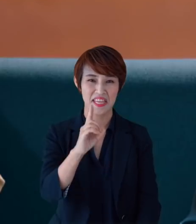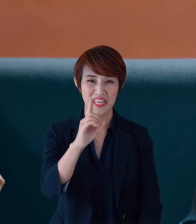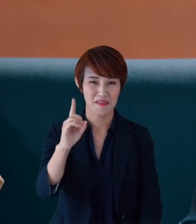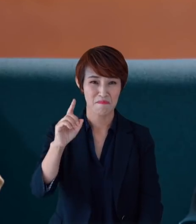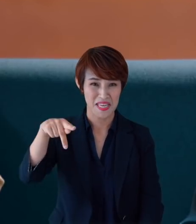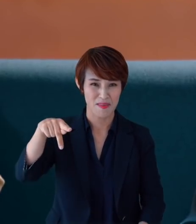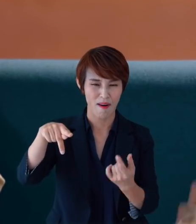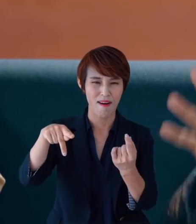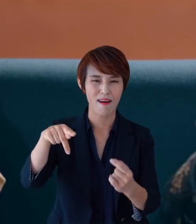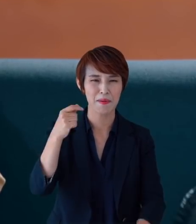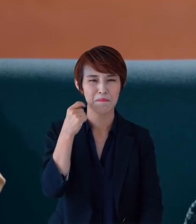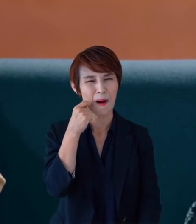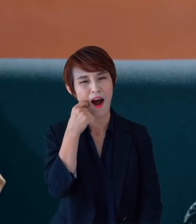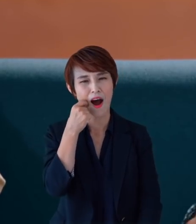j-hope: Don’t they always have Seoul fashion week there?